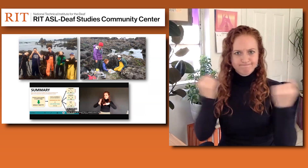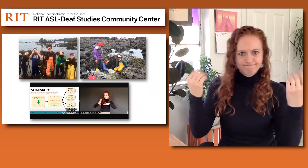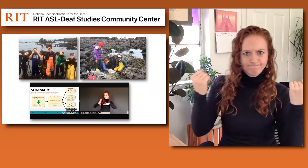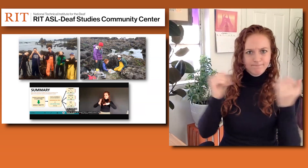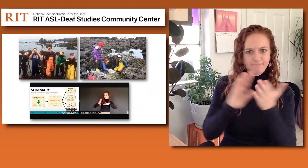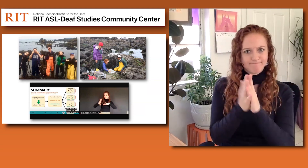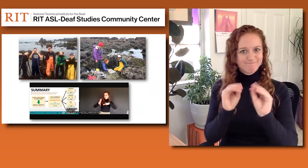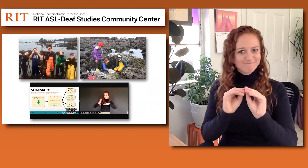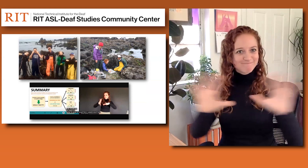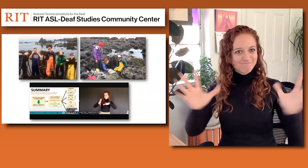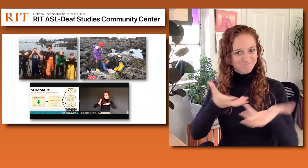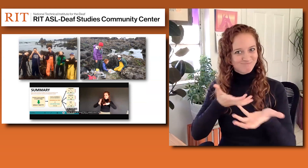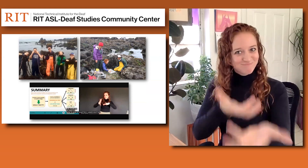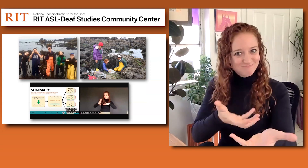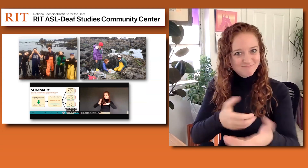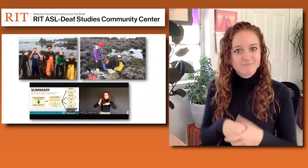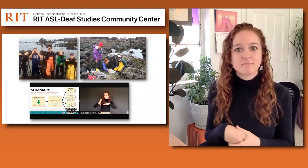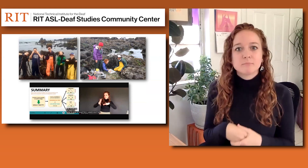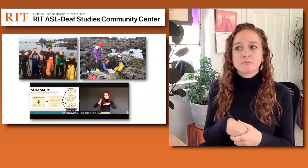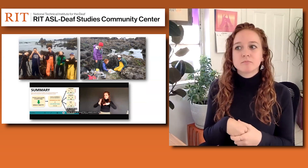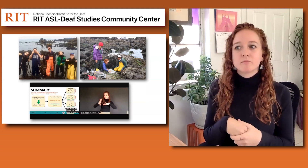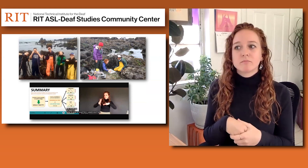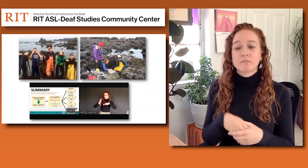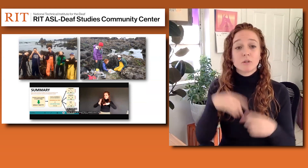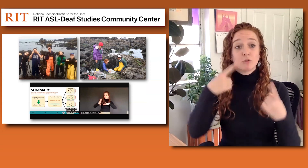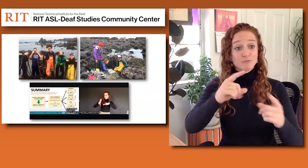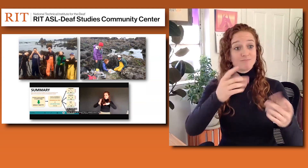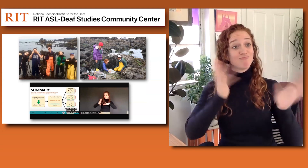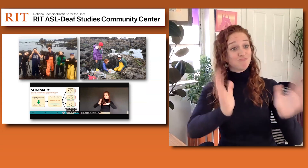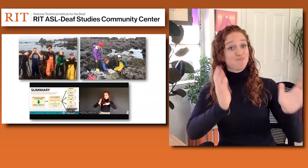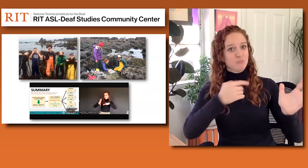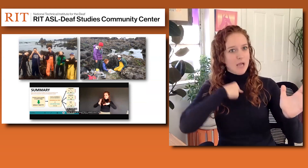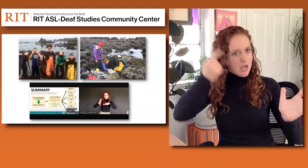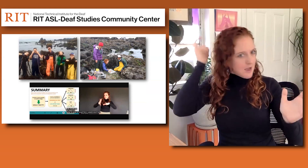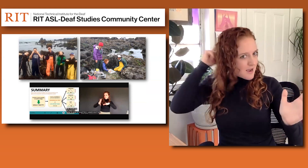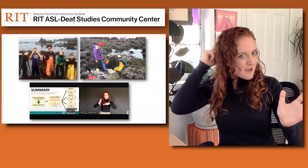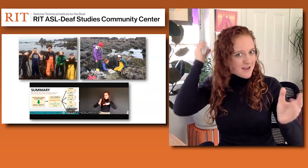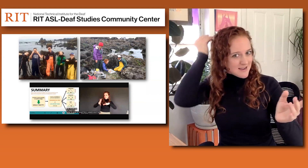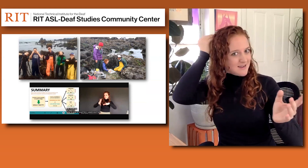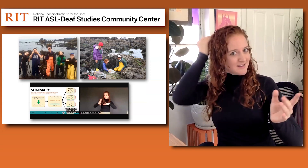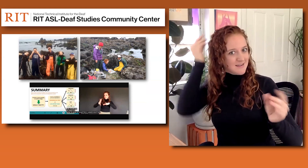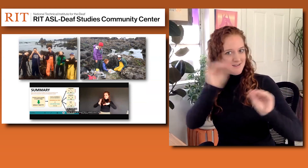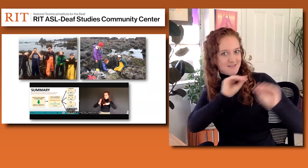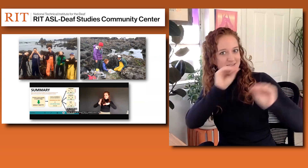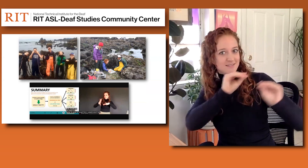I want to be clear and offer those concepts visually. Always in the back of my mind,